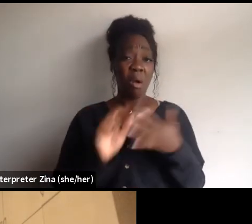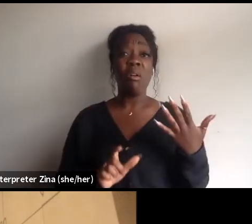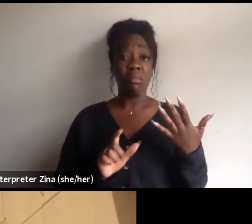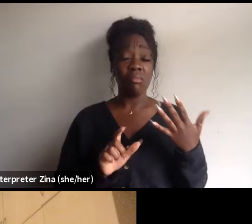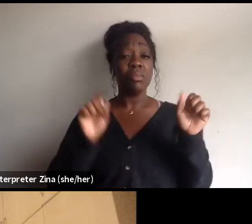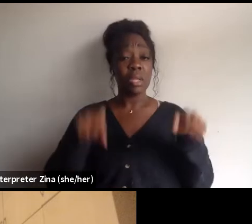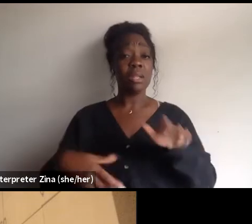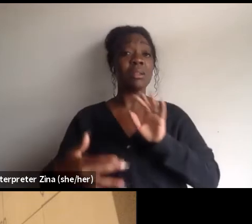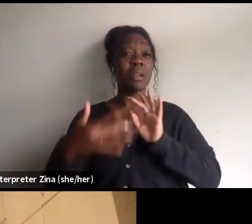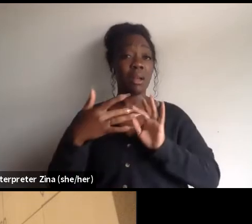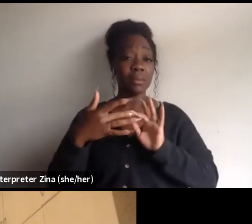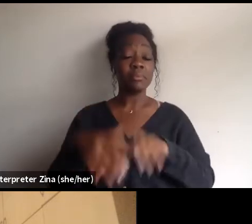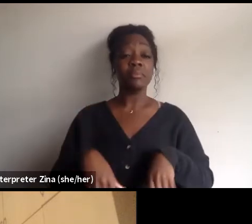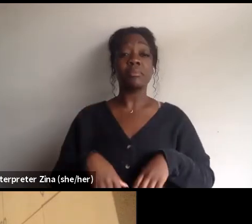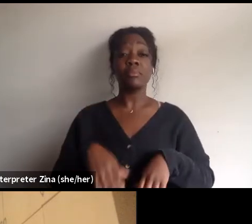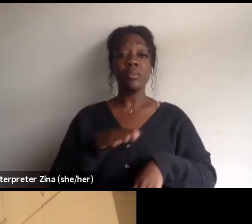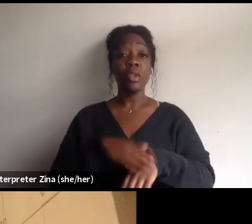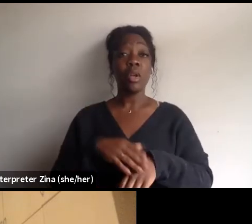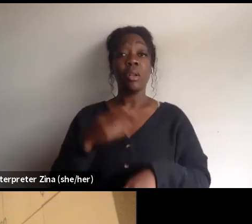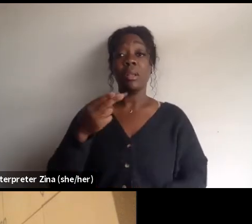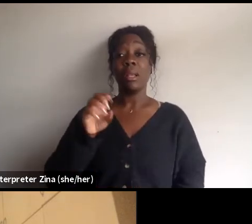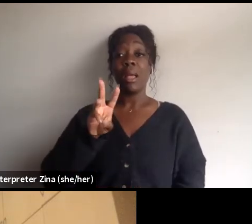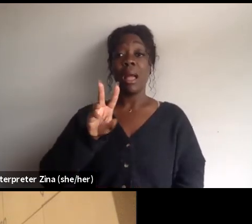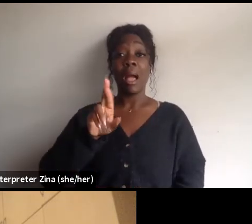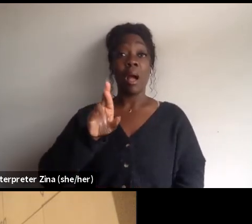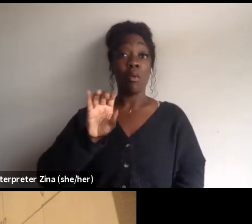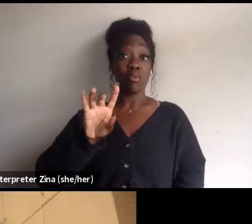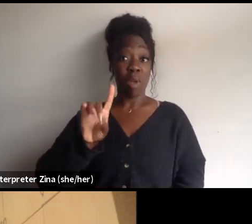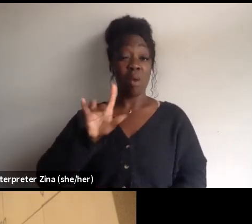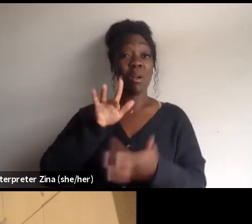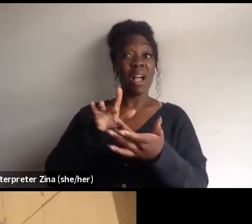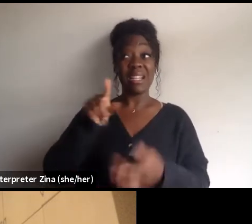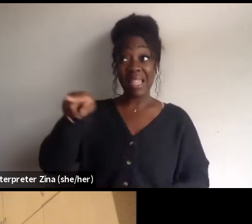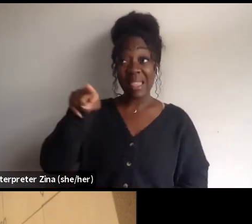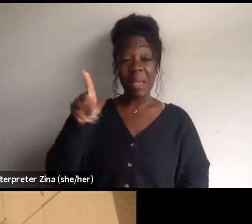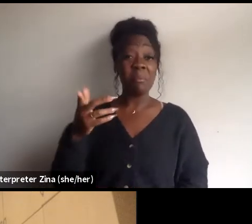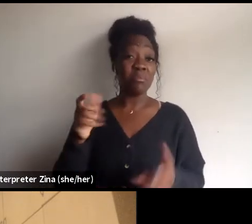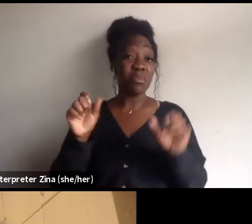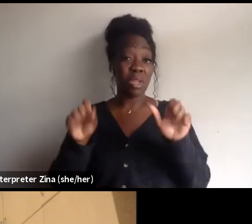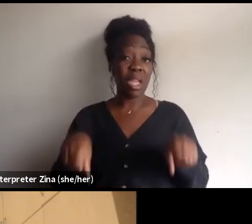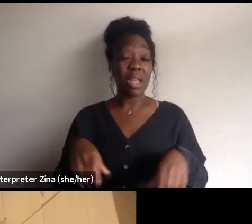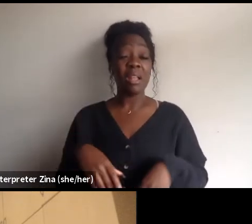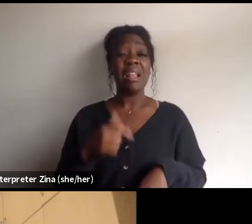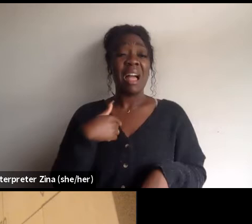or HowlRound 'cause they have details but I'm quite easy to find, Nike Jonah.